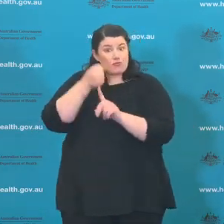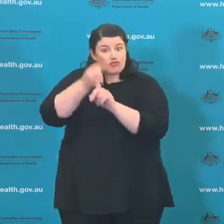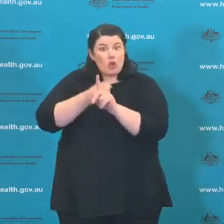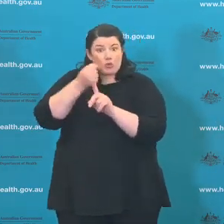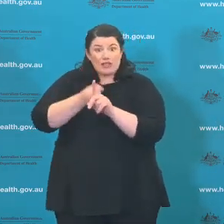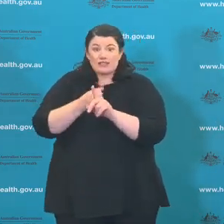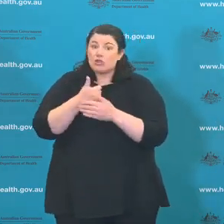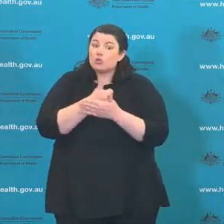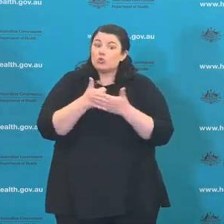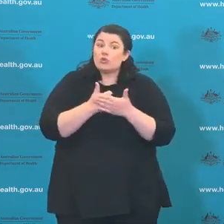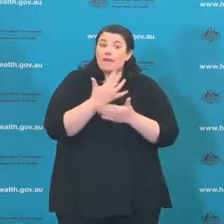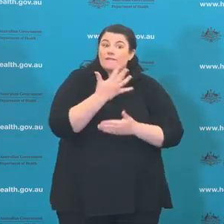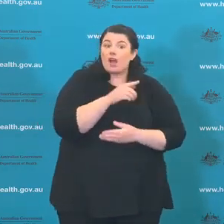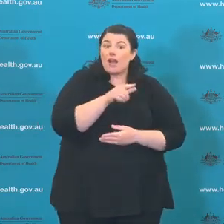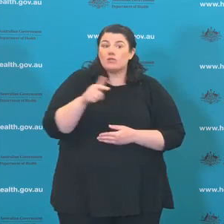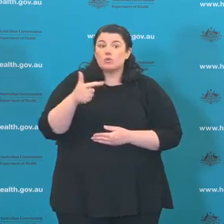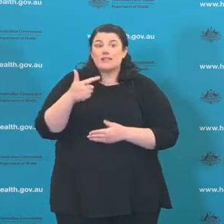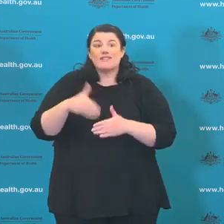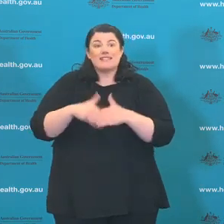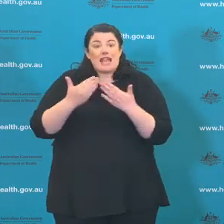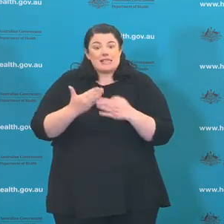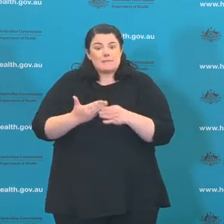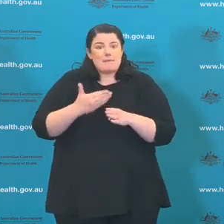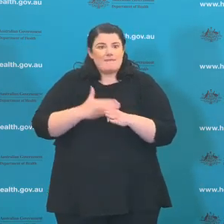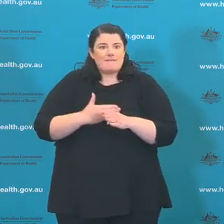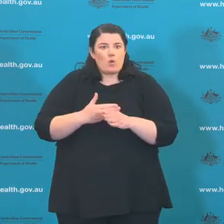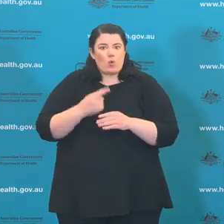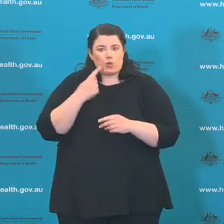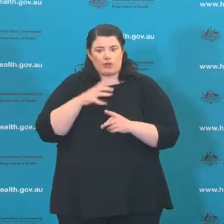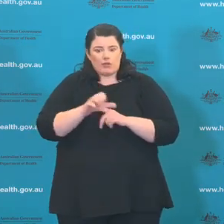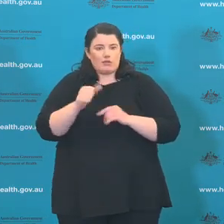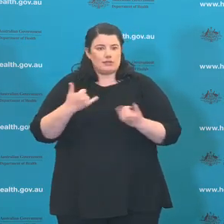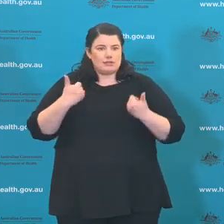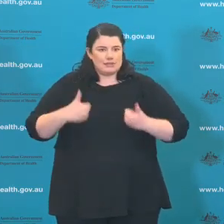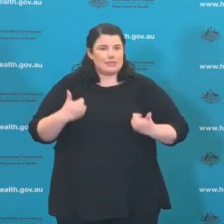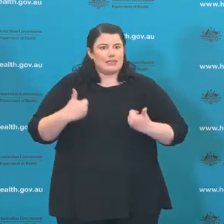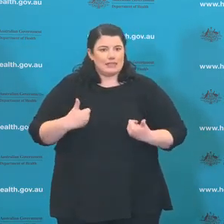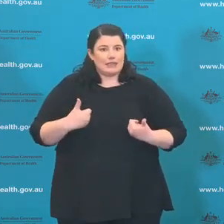between 5 and 7 days but we do know it can stretch 10 to 14, so there is still a